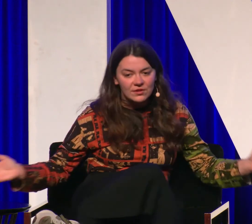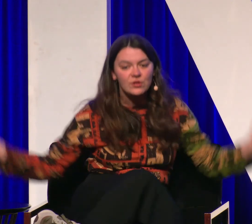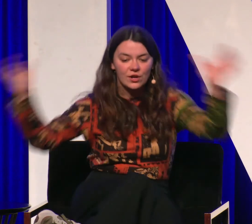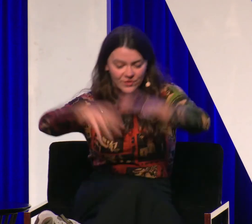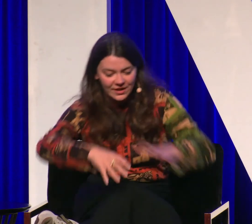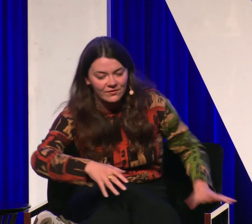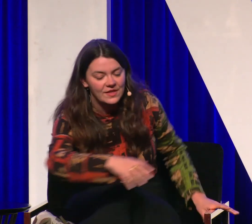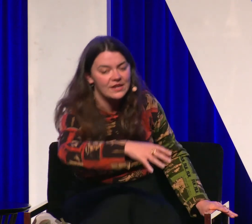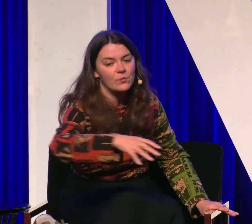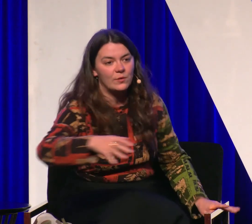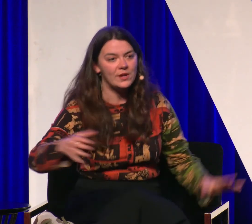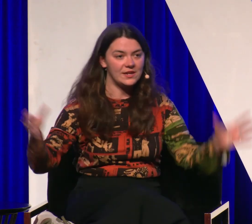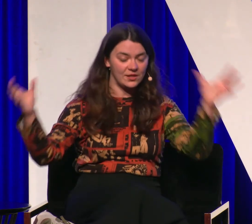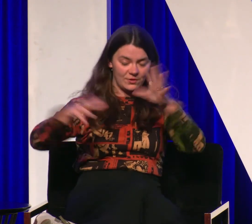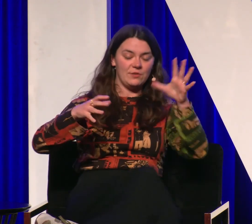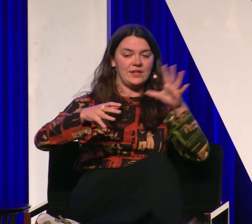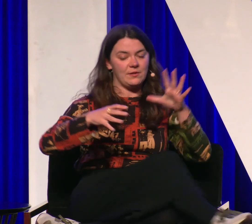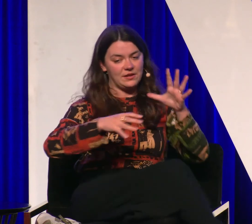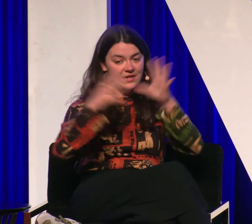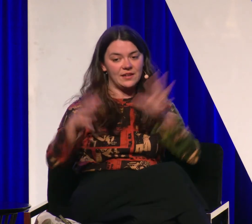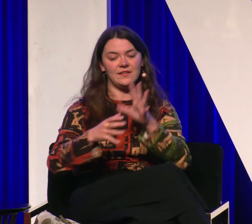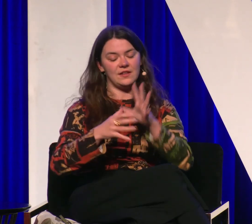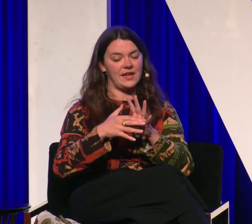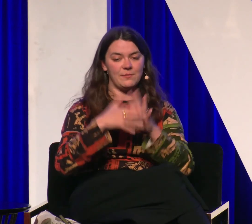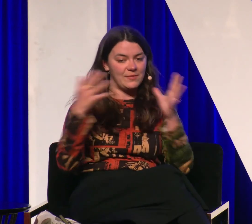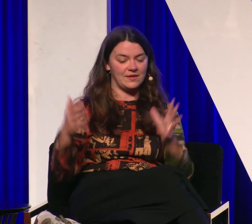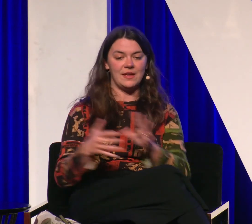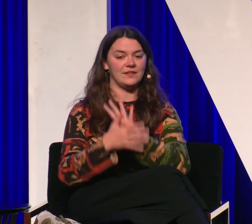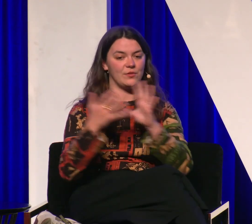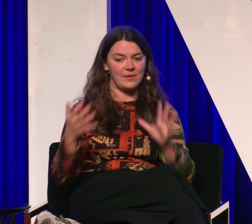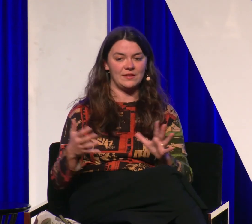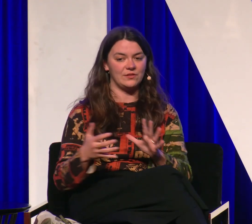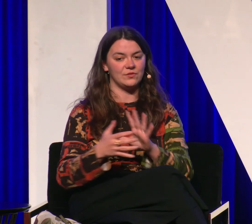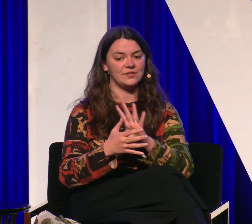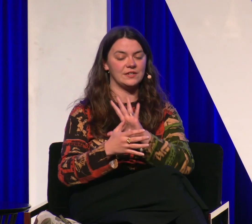you concentrate everything in on man way and it's really, really intense and like, maybe it's amazing or maybe it's exhausting.